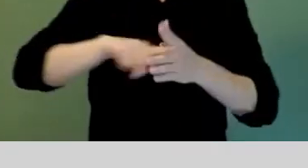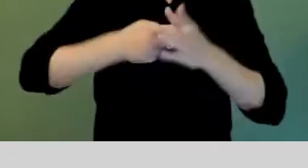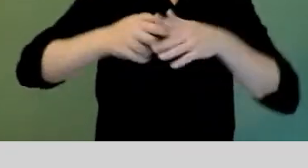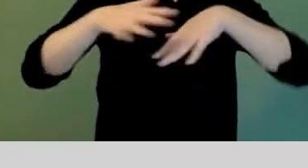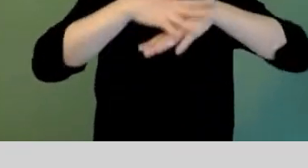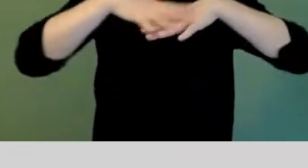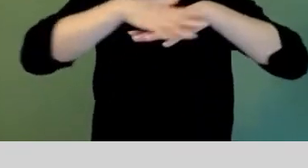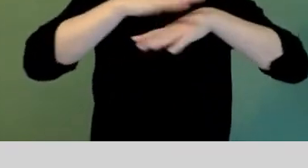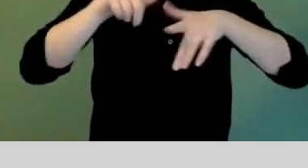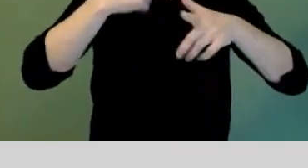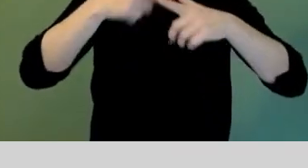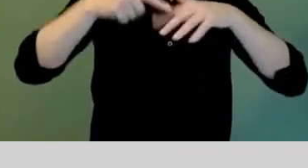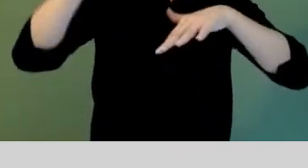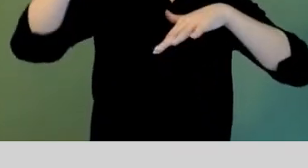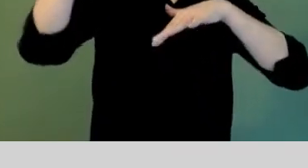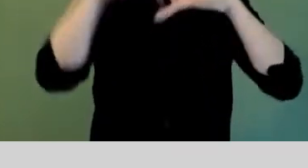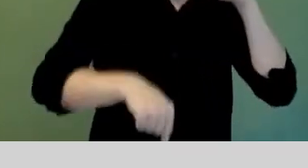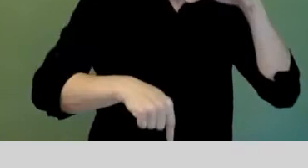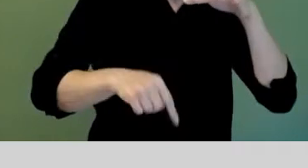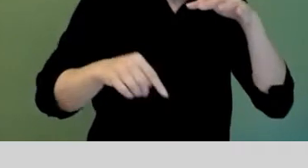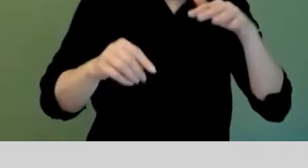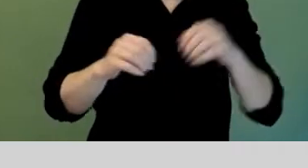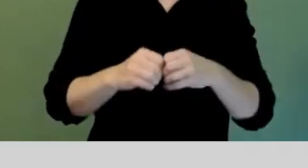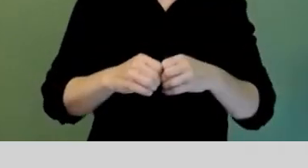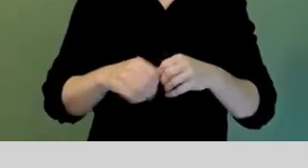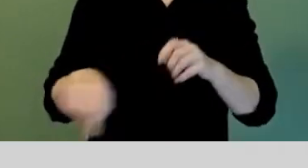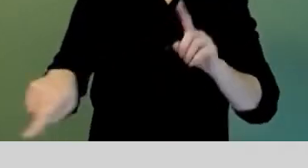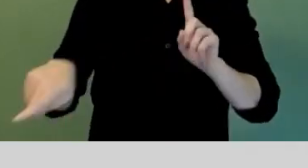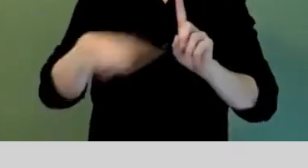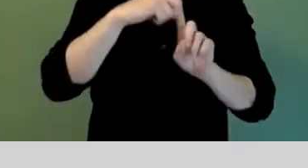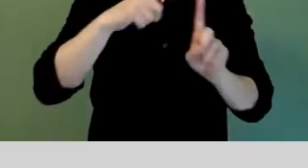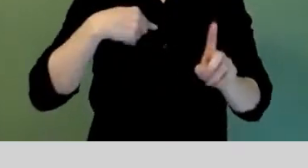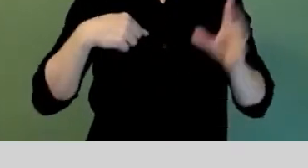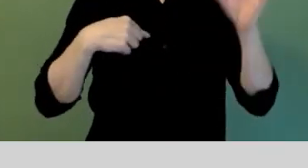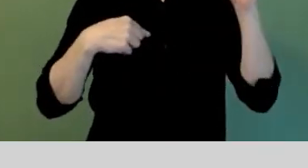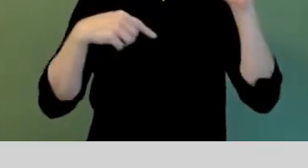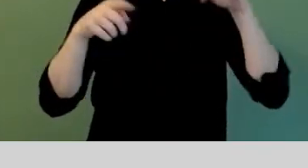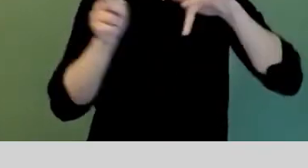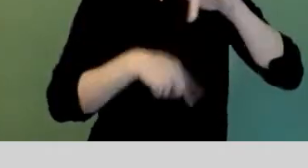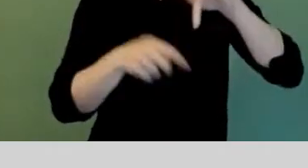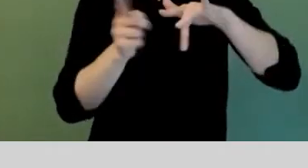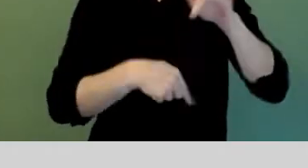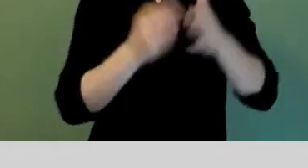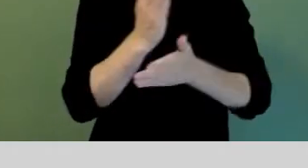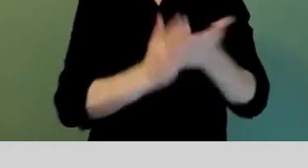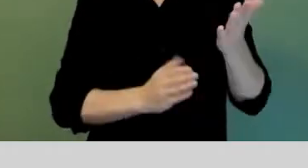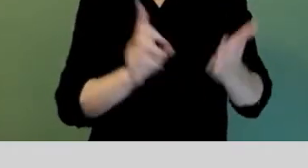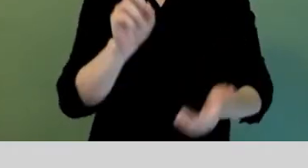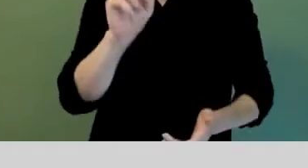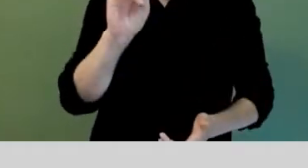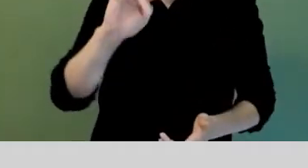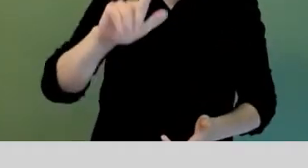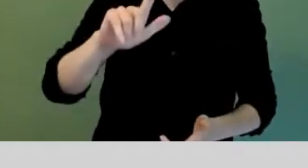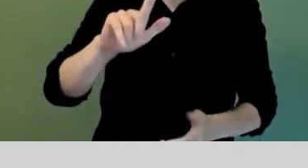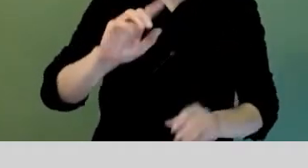which means I'm gonna skip a lot of irrelevant details. Obviously, if you think I've skipped a detail that you thought was important,